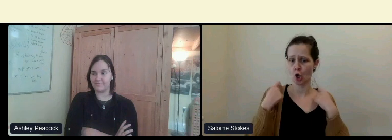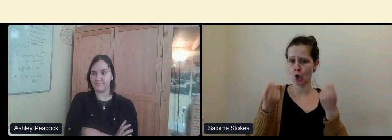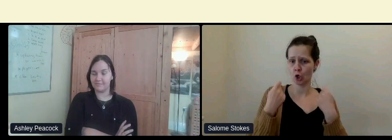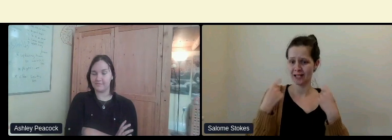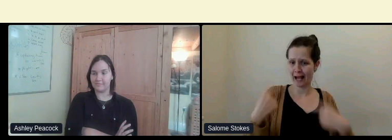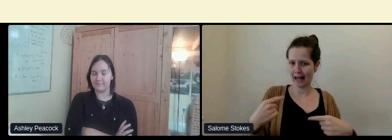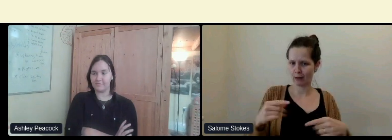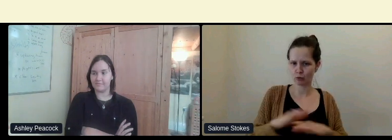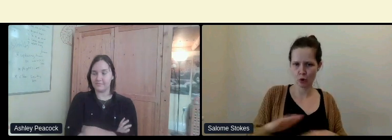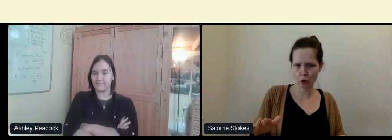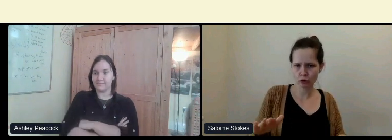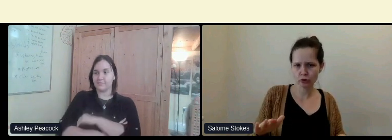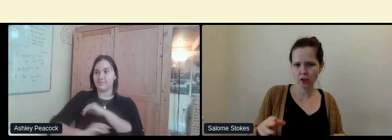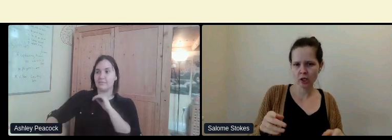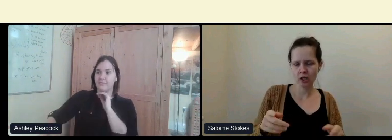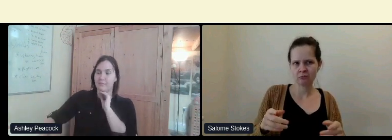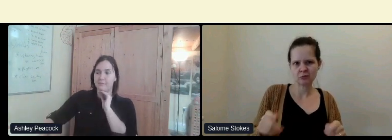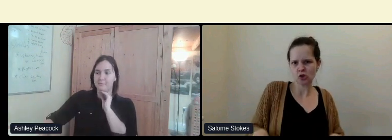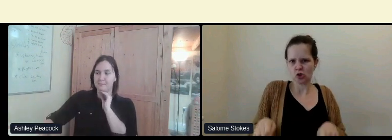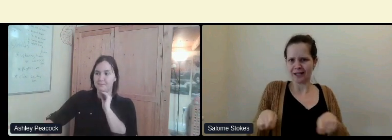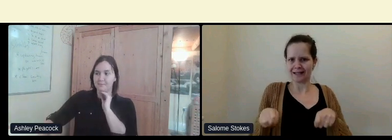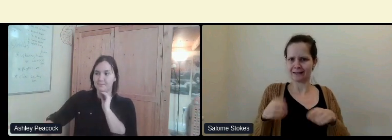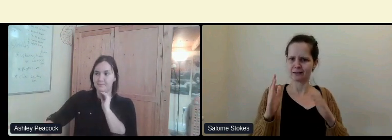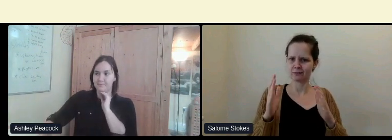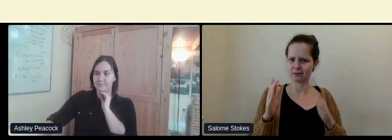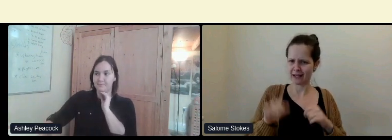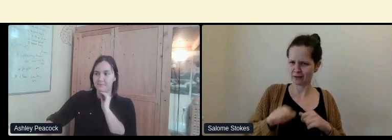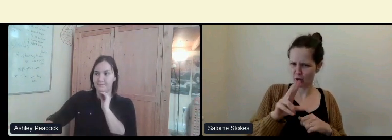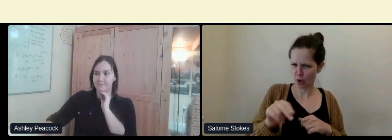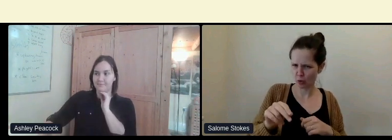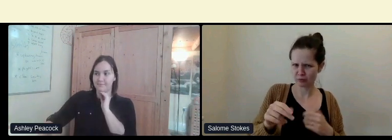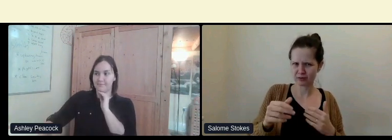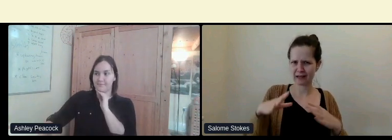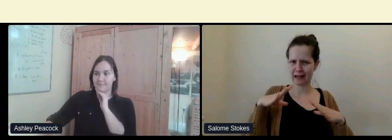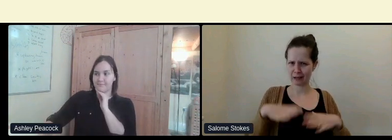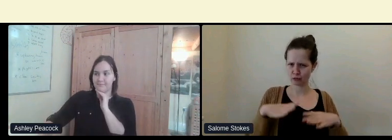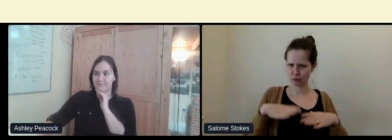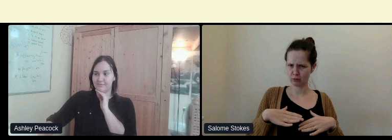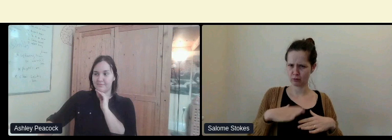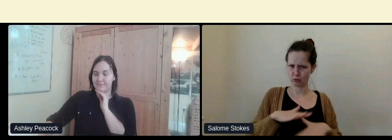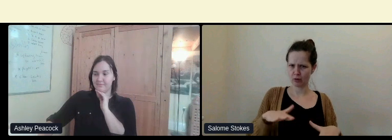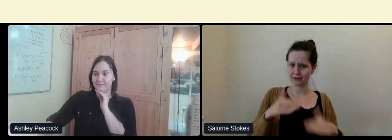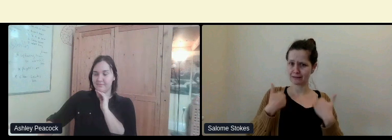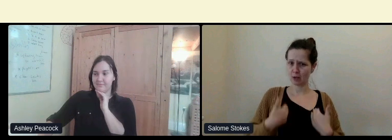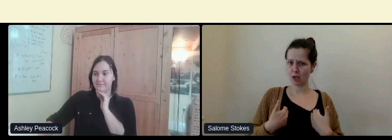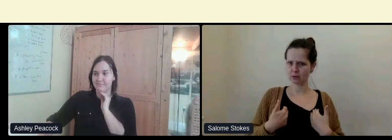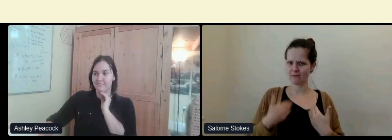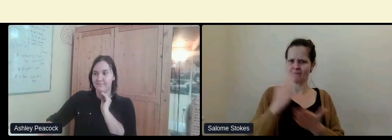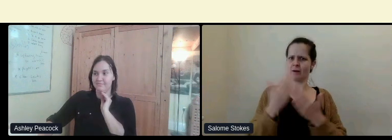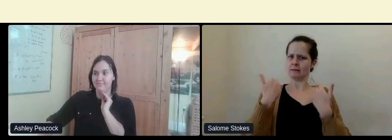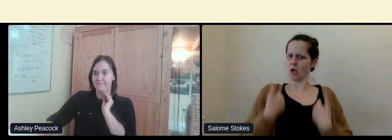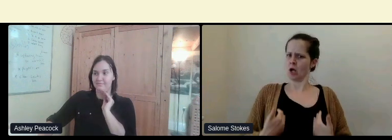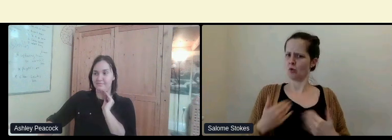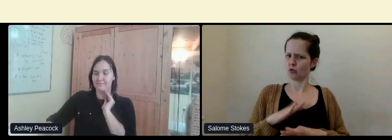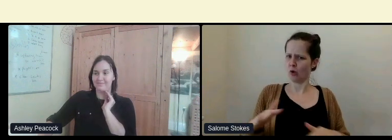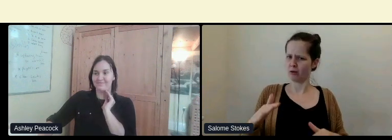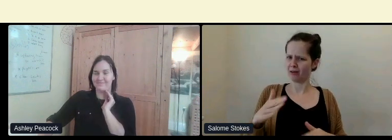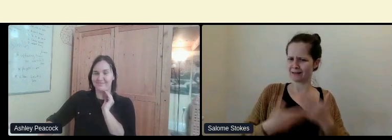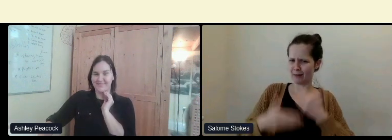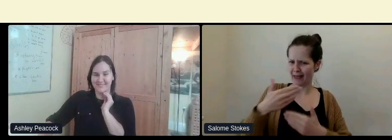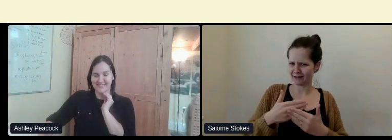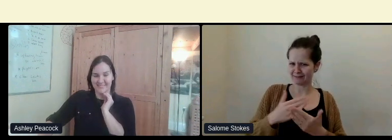How casual is casual? How smart is smart? What's the middle ground? Give explicit